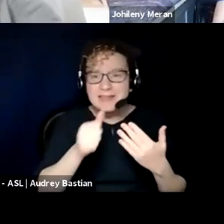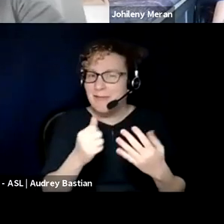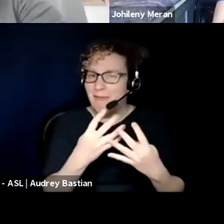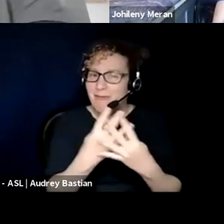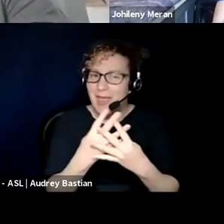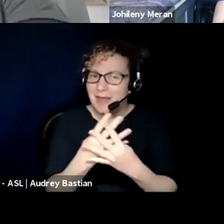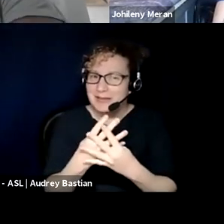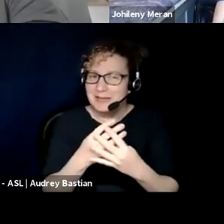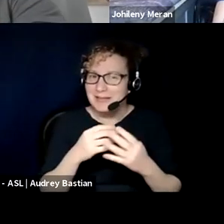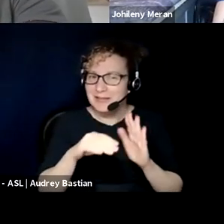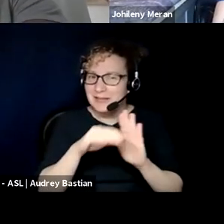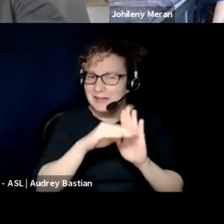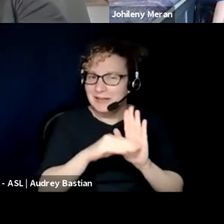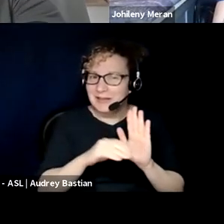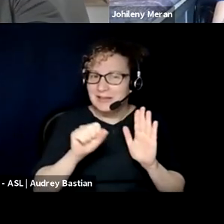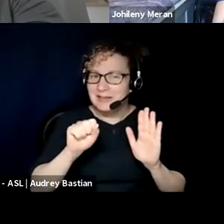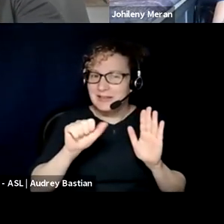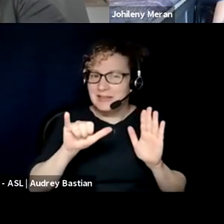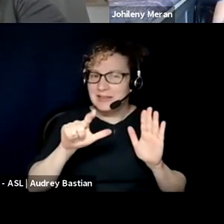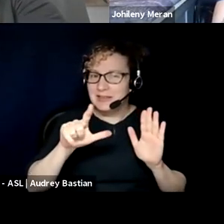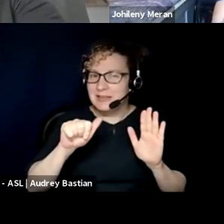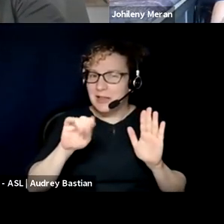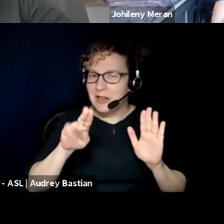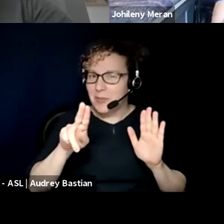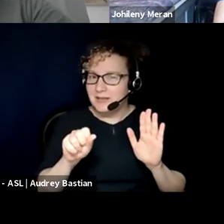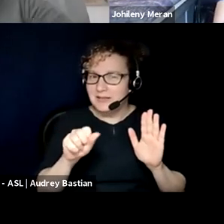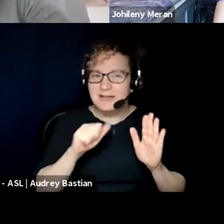the syllabus. Like they did not vet the assignment. They